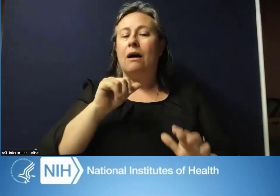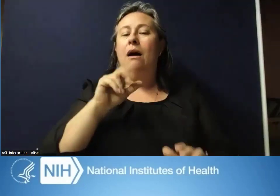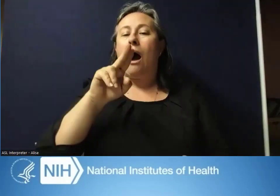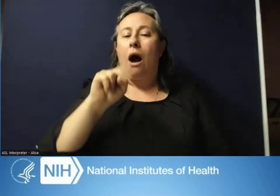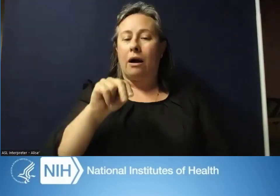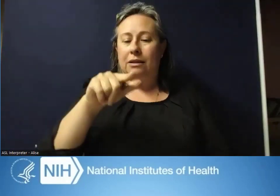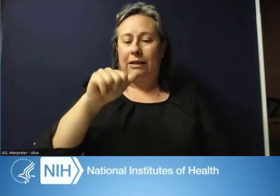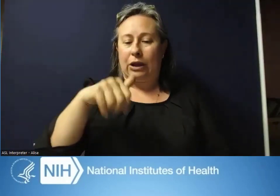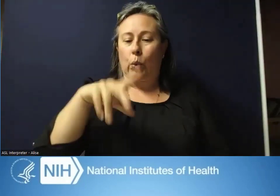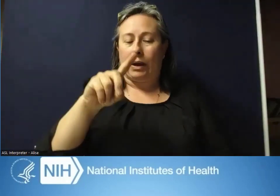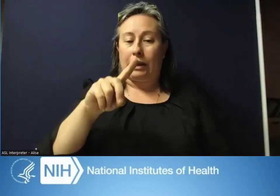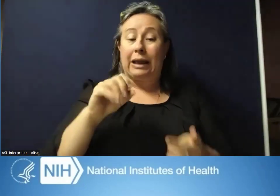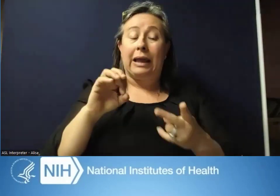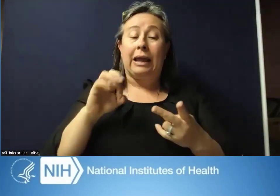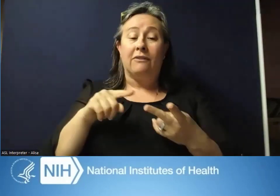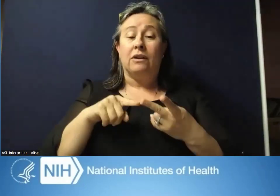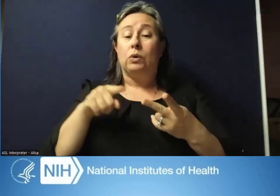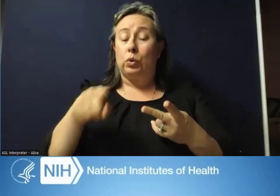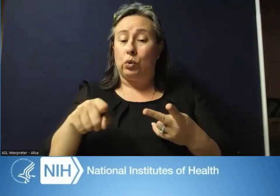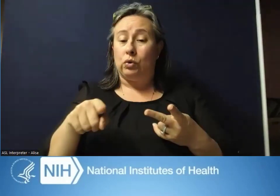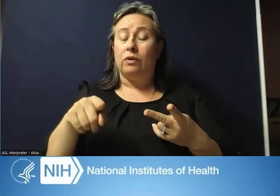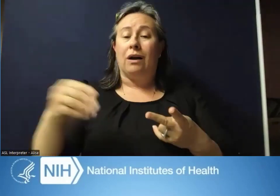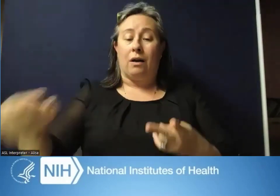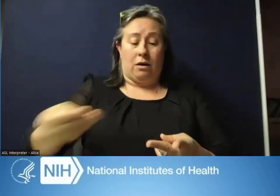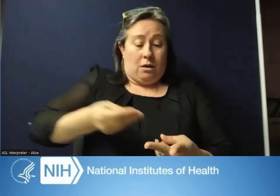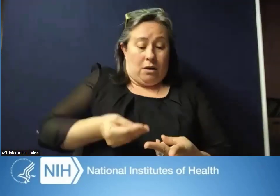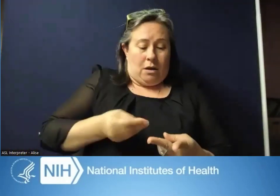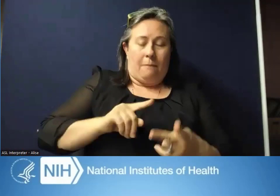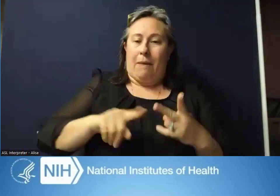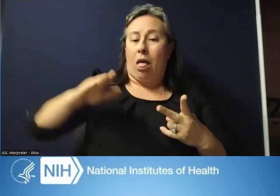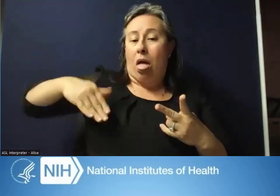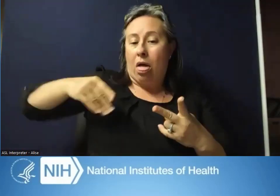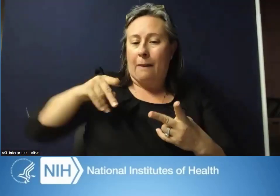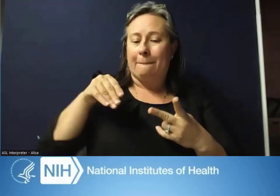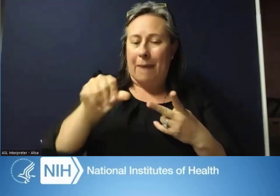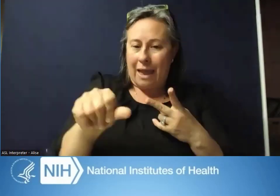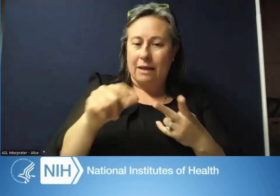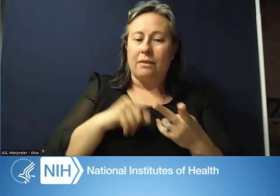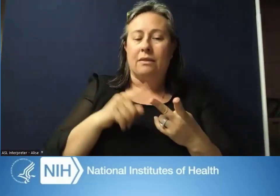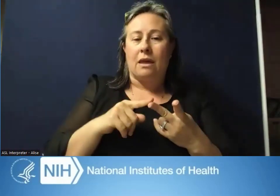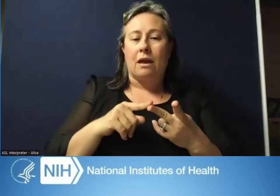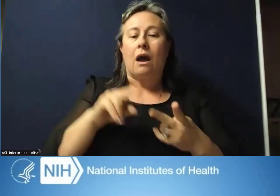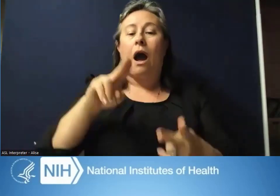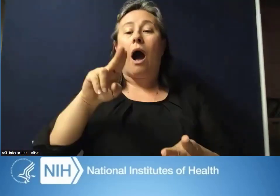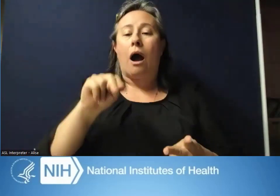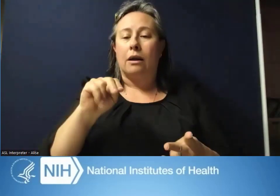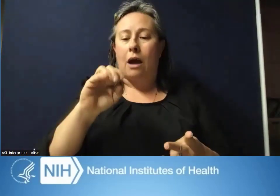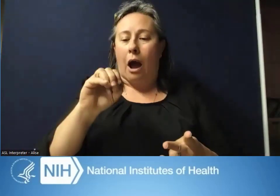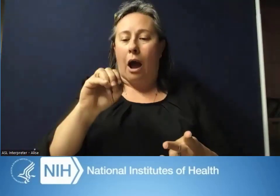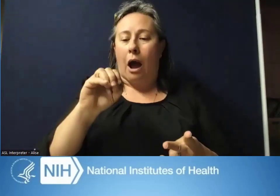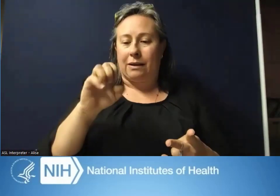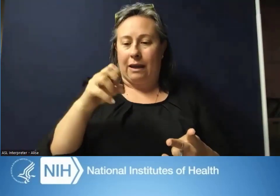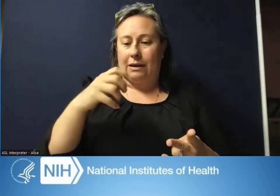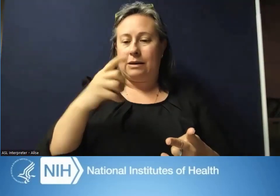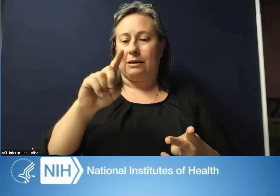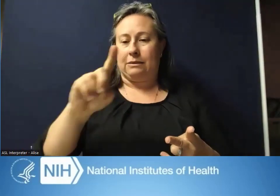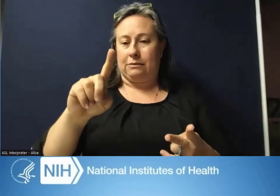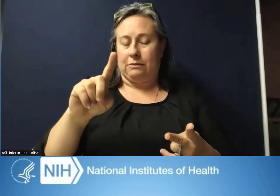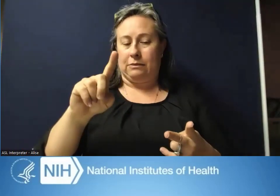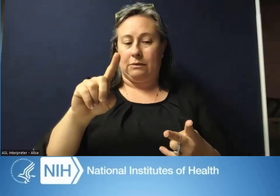then they are unobligated. Right? If you've incurred them, and you've paid them,